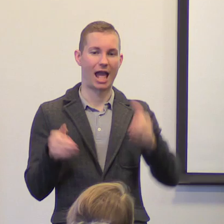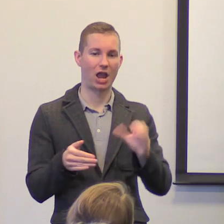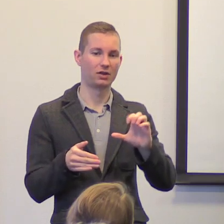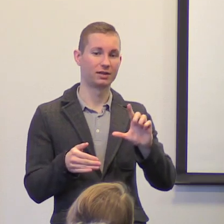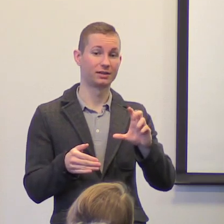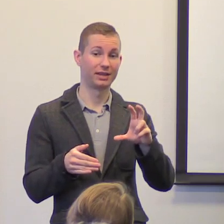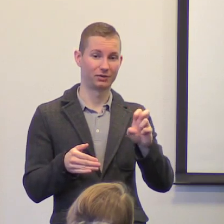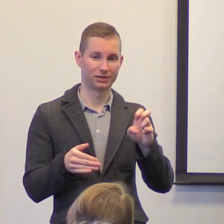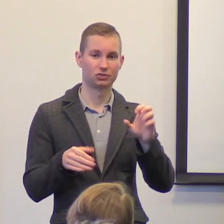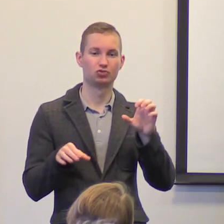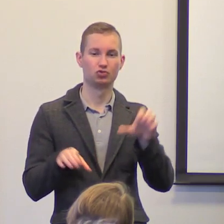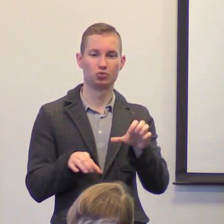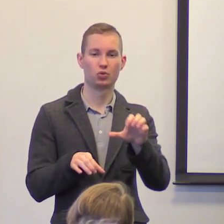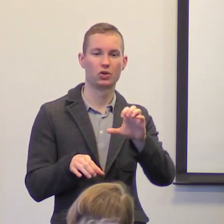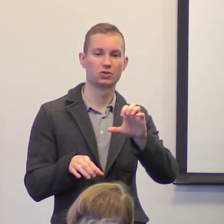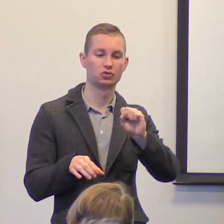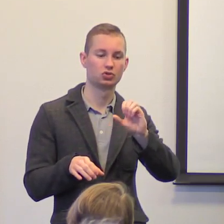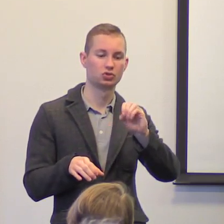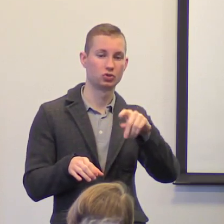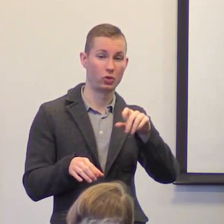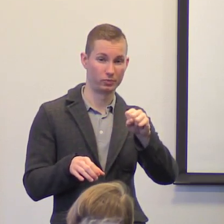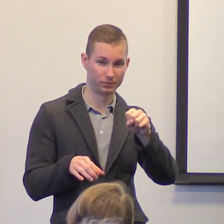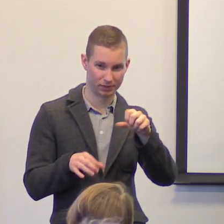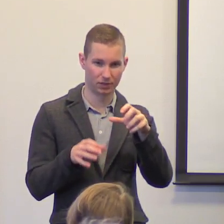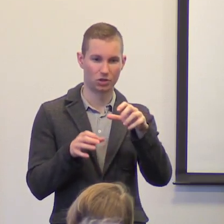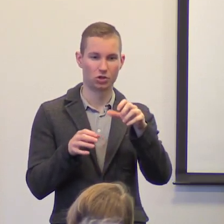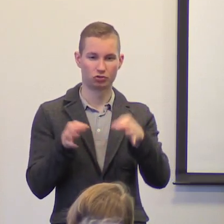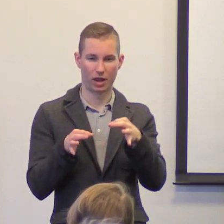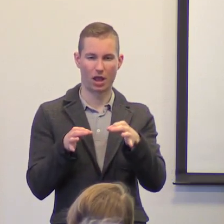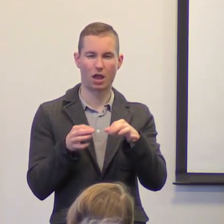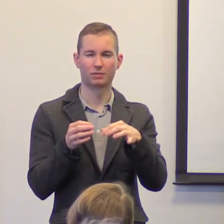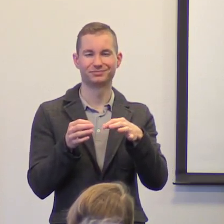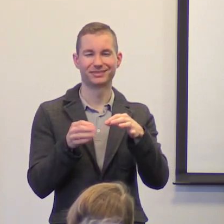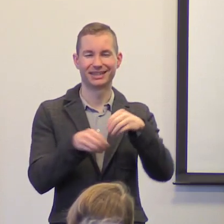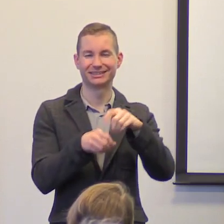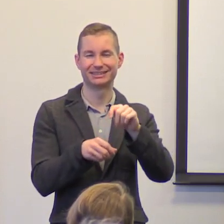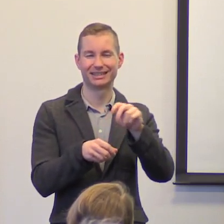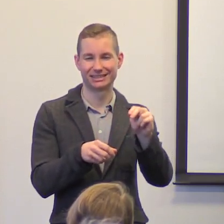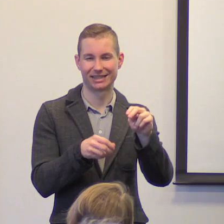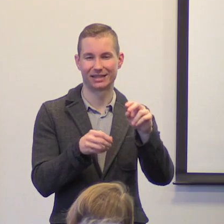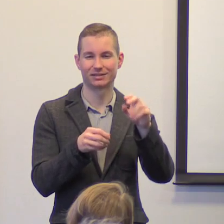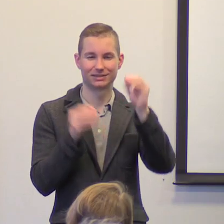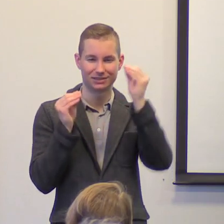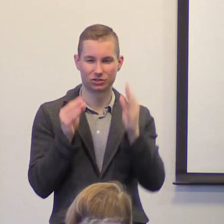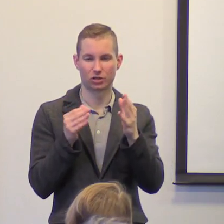That was the trial in Tennessee of the schoolteacher who was violating a Tennessee state law by